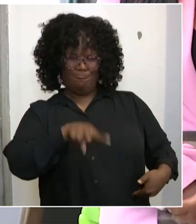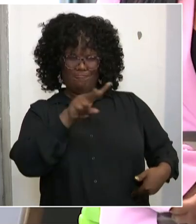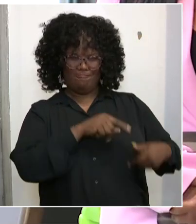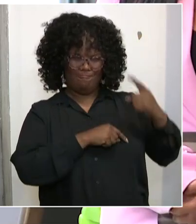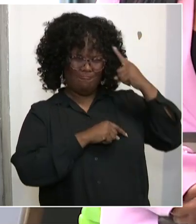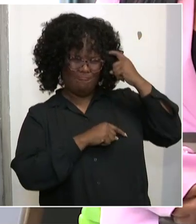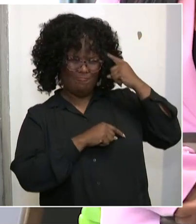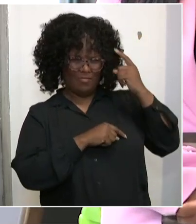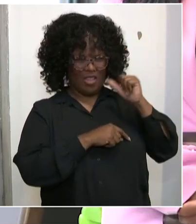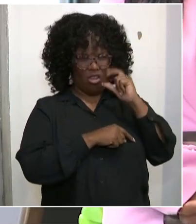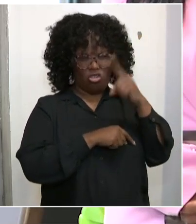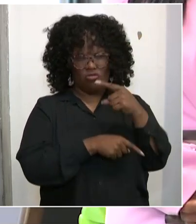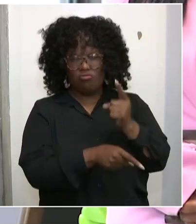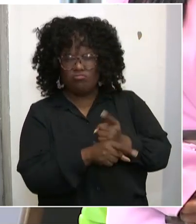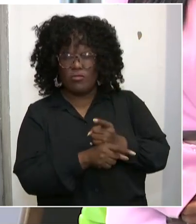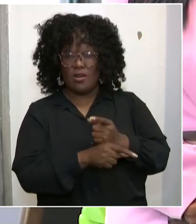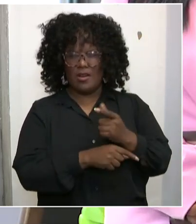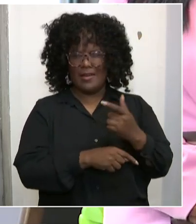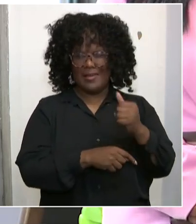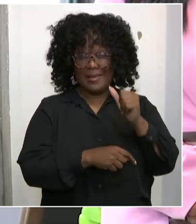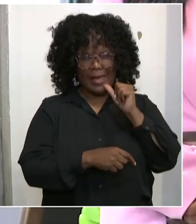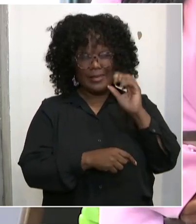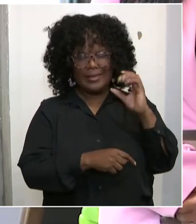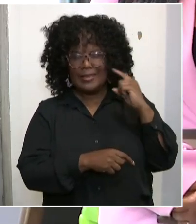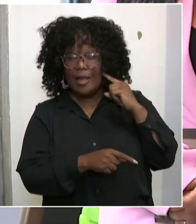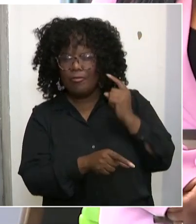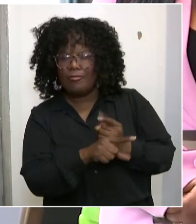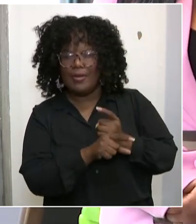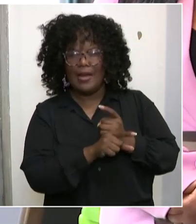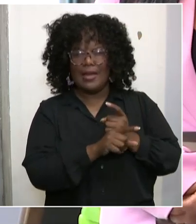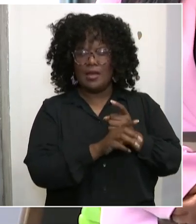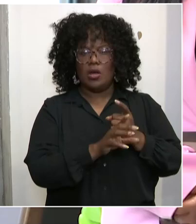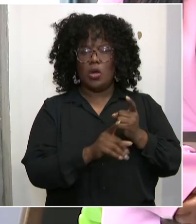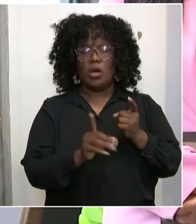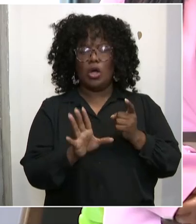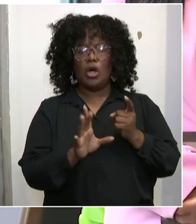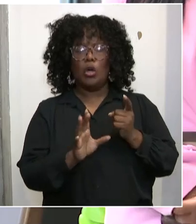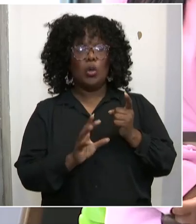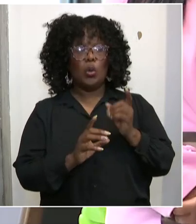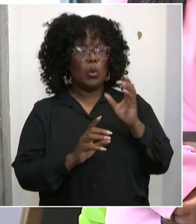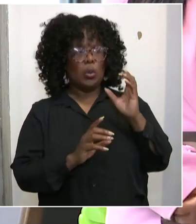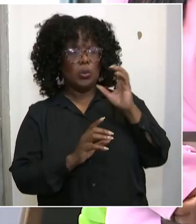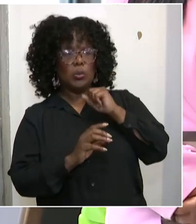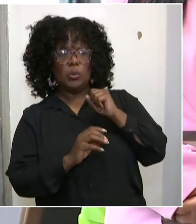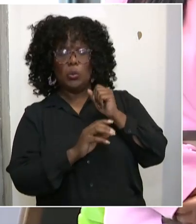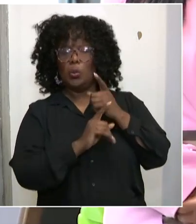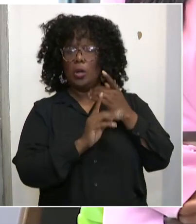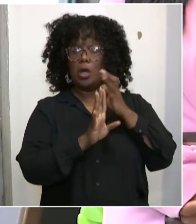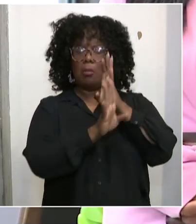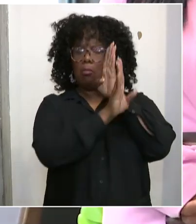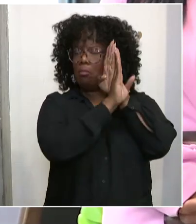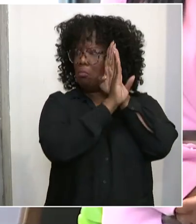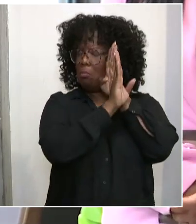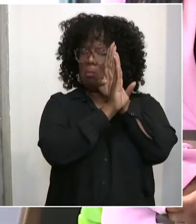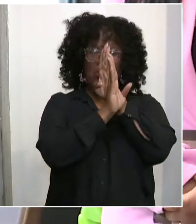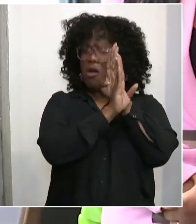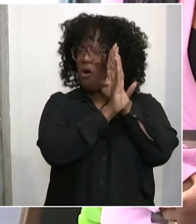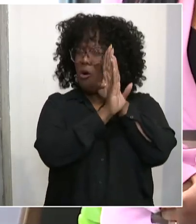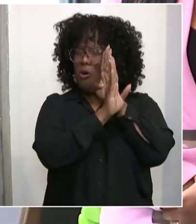um, and don't guess and don't be afraid to let a police officer who you might see know about